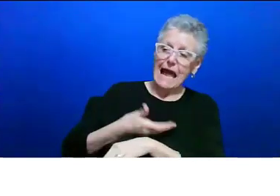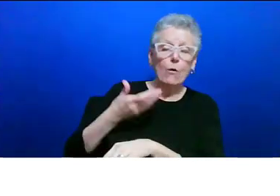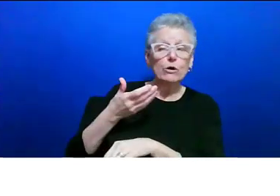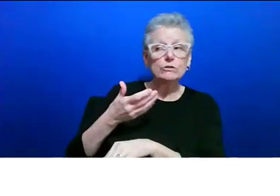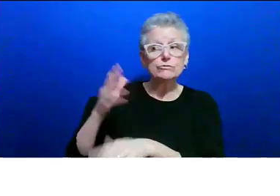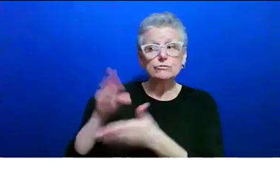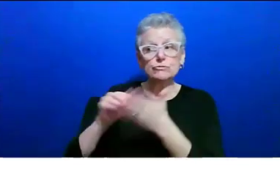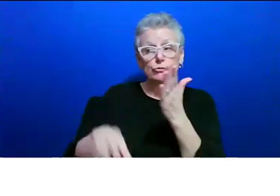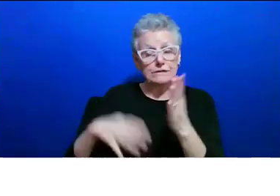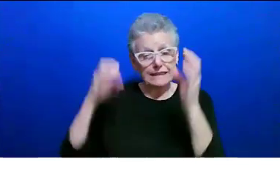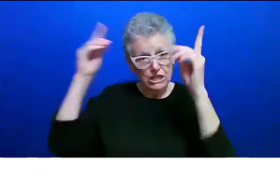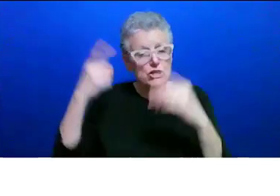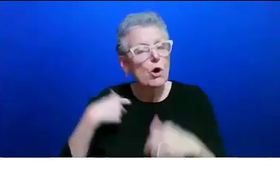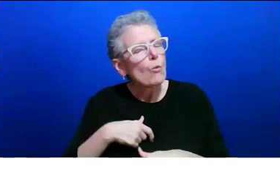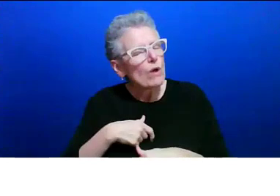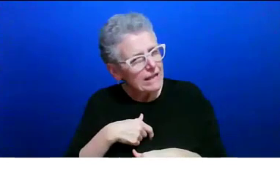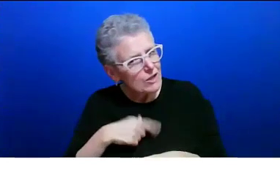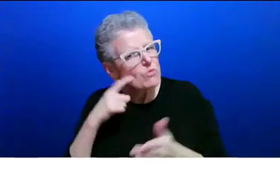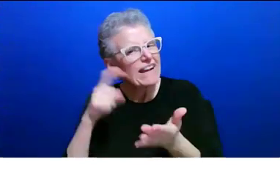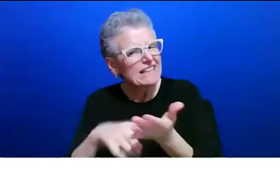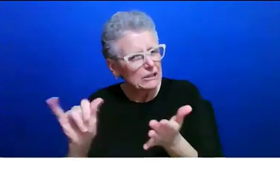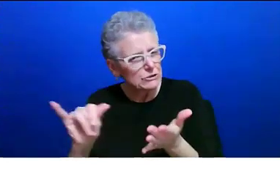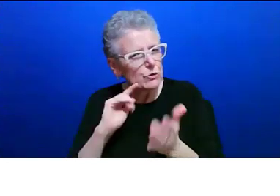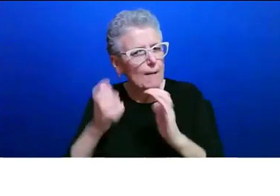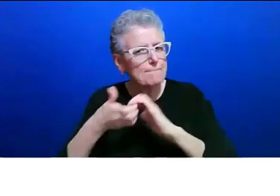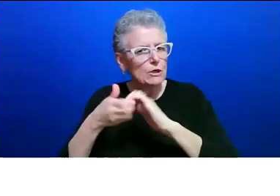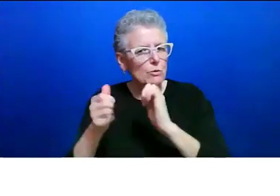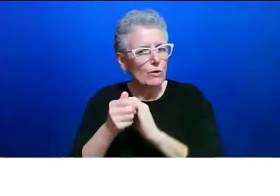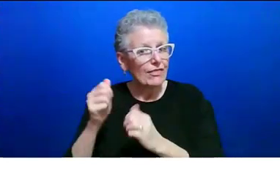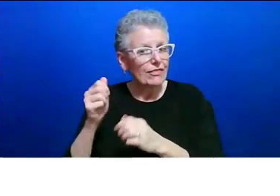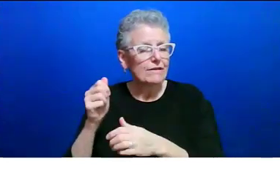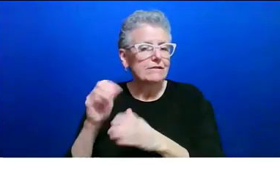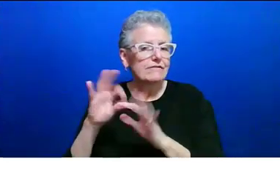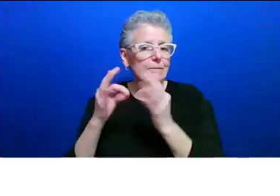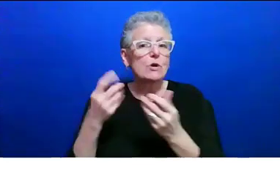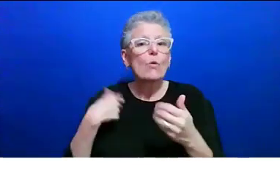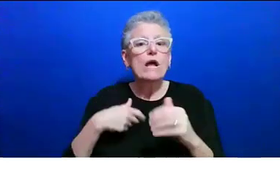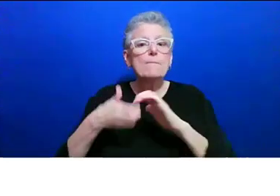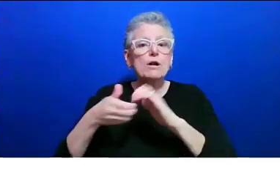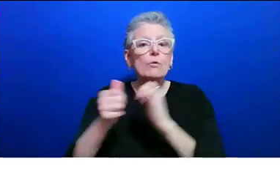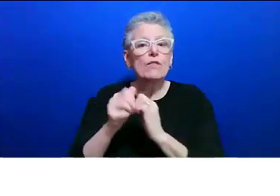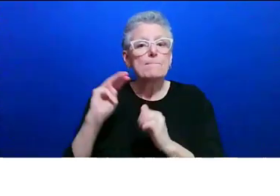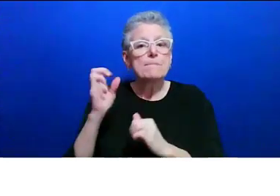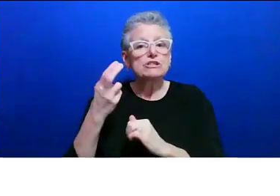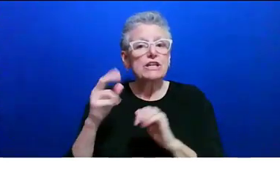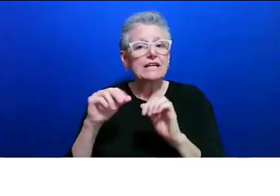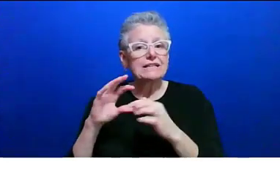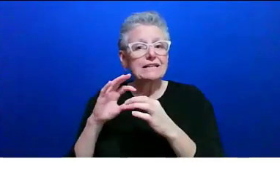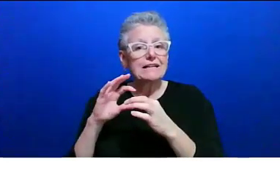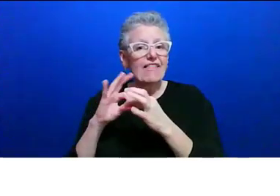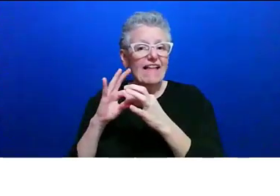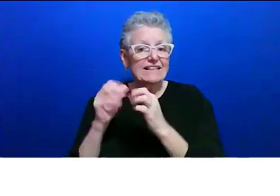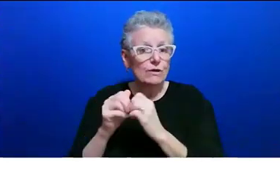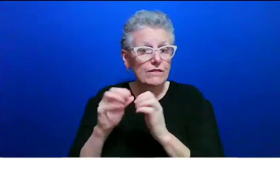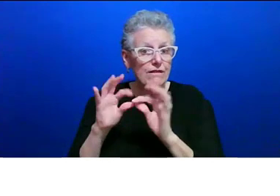And we recognize that too. So we are partnering with Michigan Alliance for Families for our summer event this year to really talk about